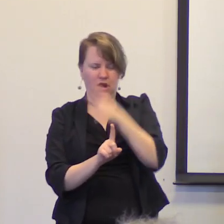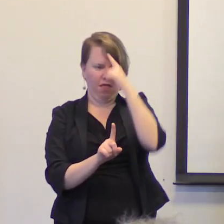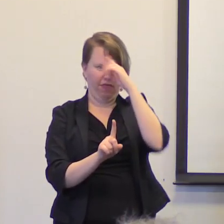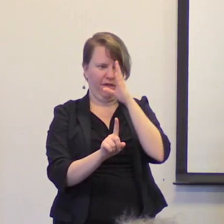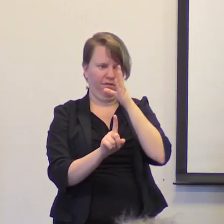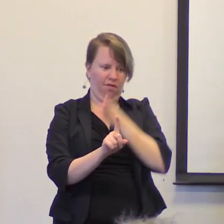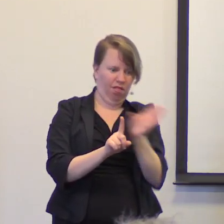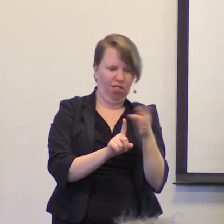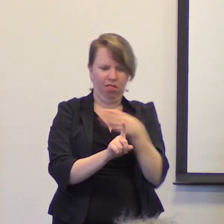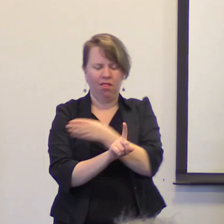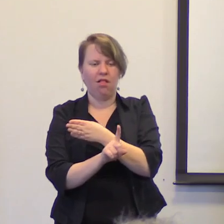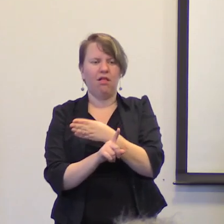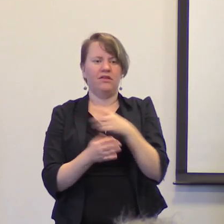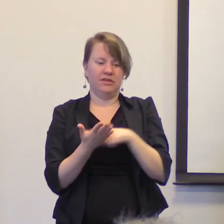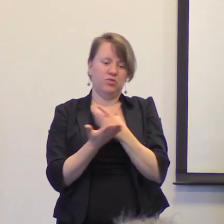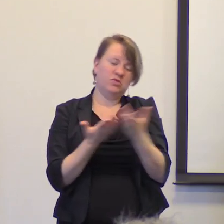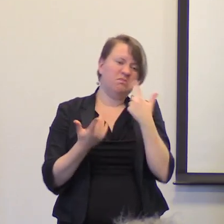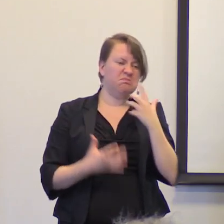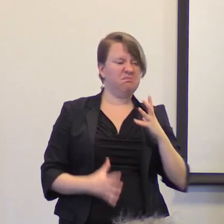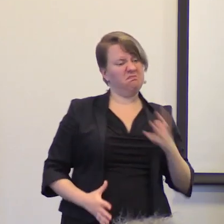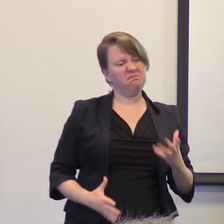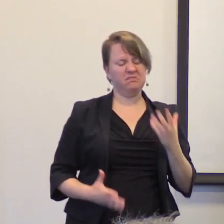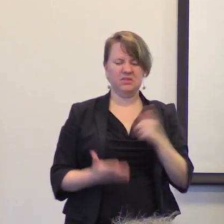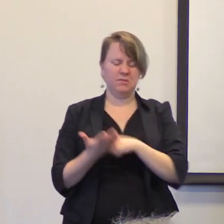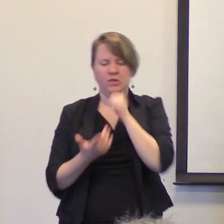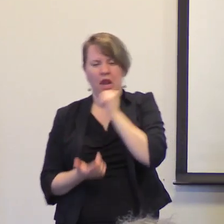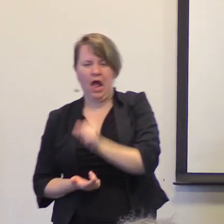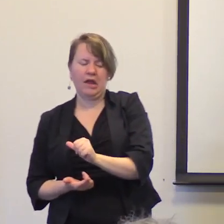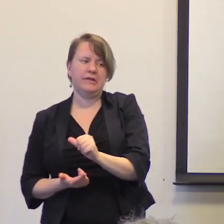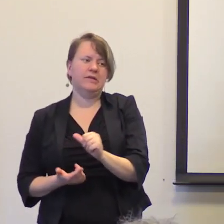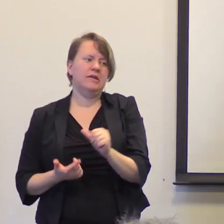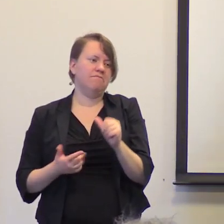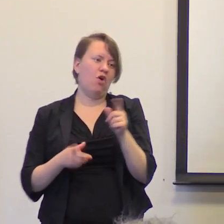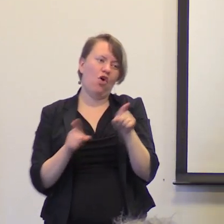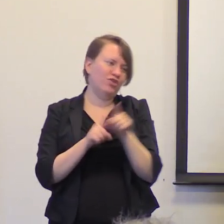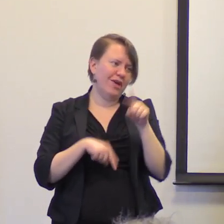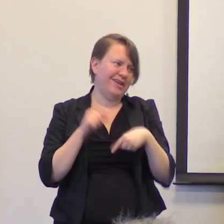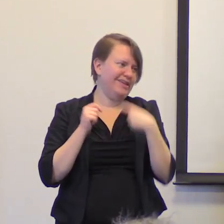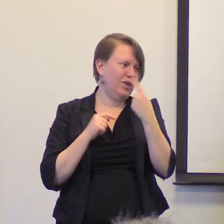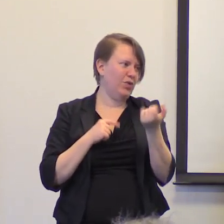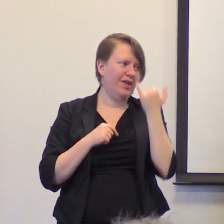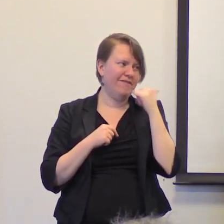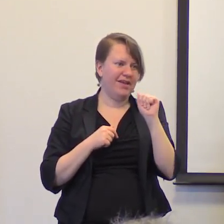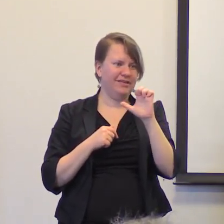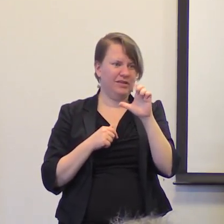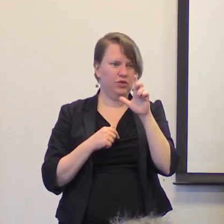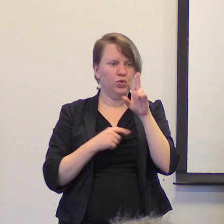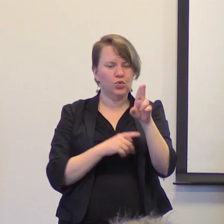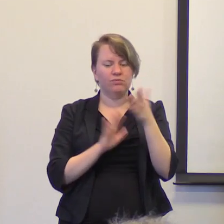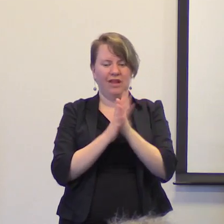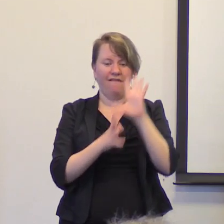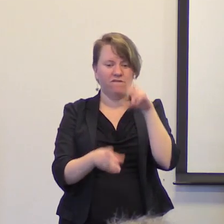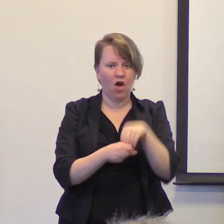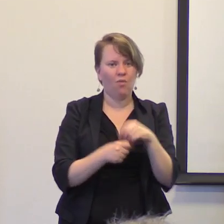There are some cases where you would say that's fine and some where you wouldn't. I also can't tell you whether or not the ACLU was involved because we have 50 affiliates